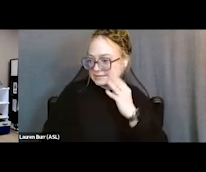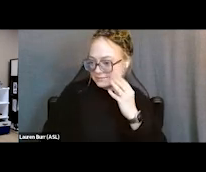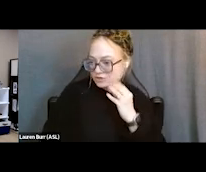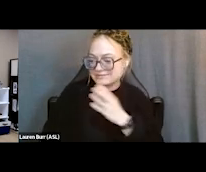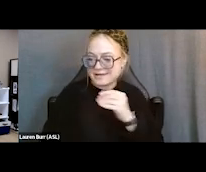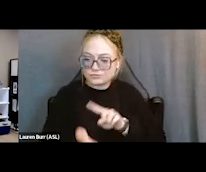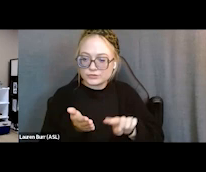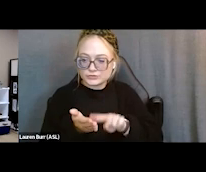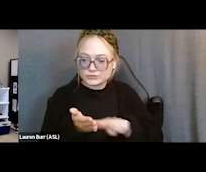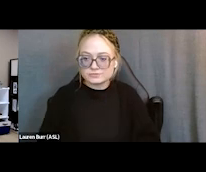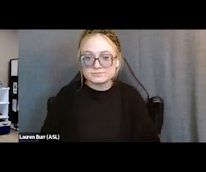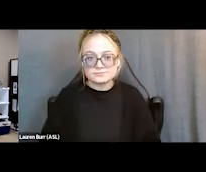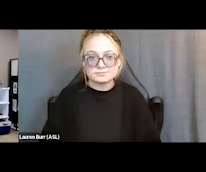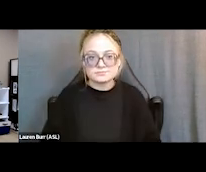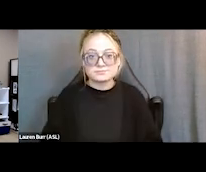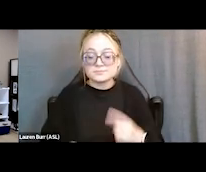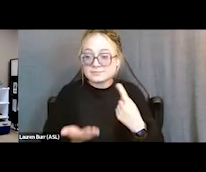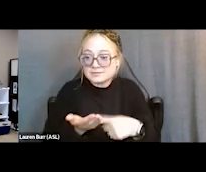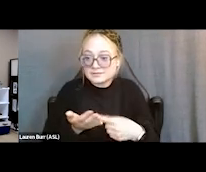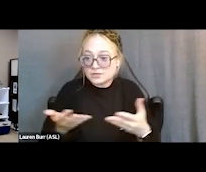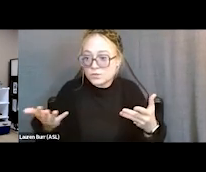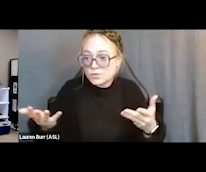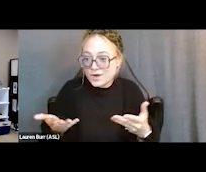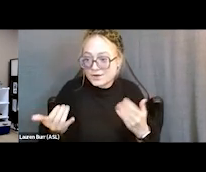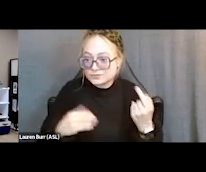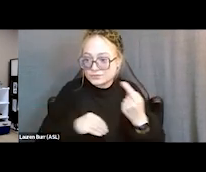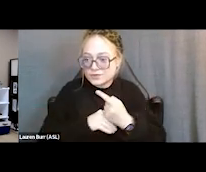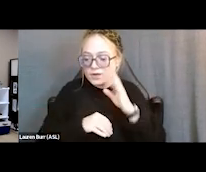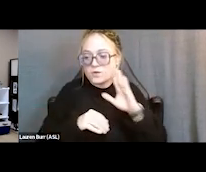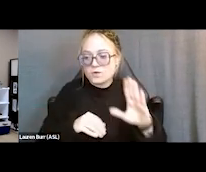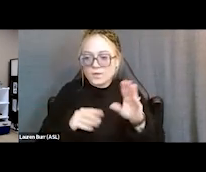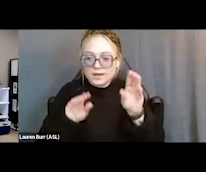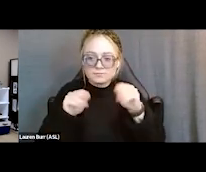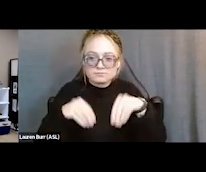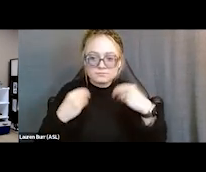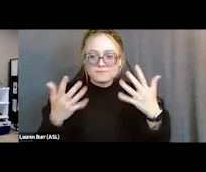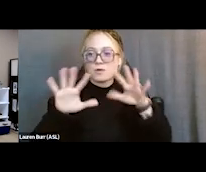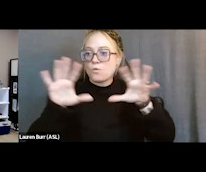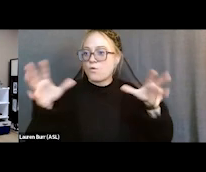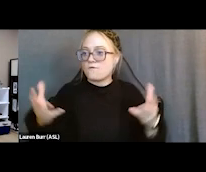Okay, so what am I gonna talk about today? So I'll give an overview of what psychosis is,